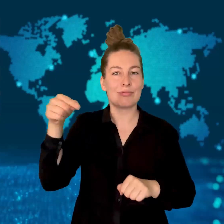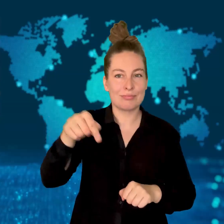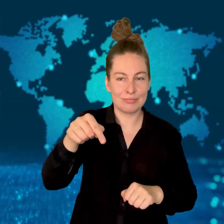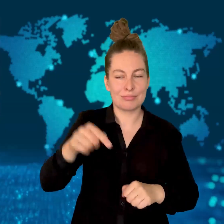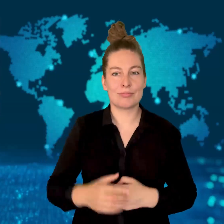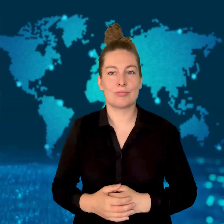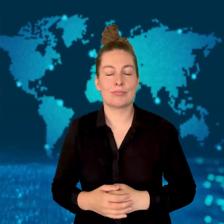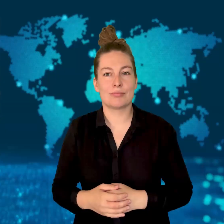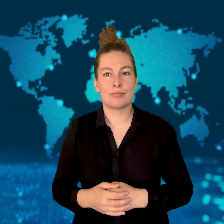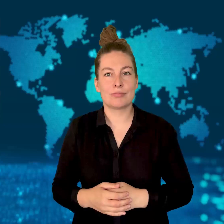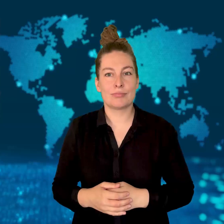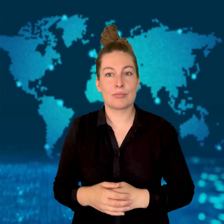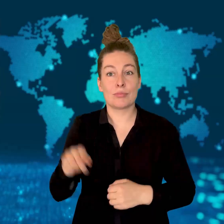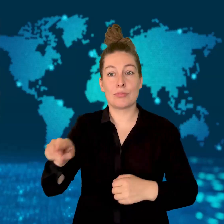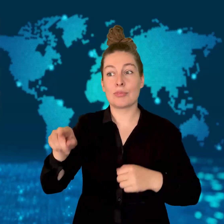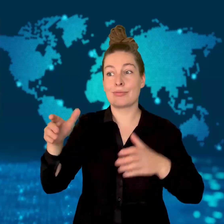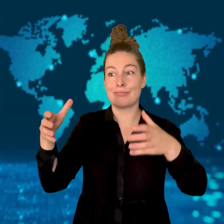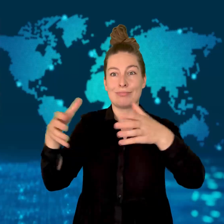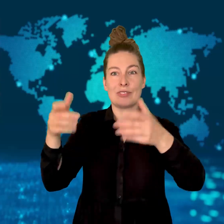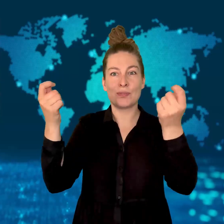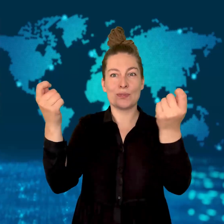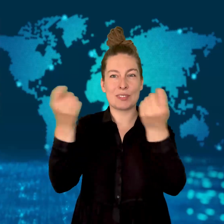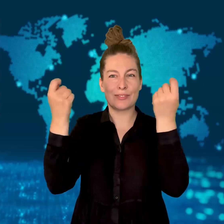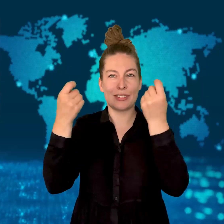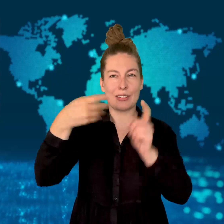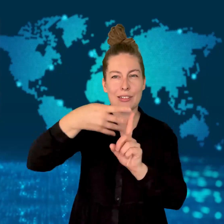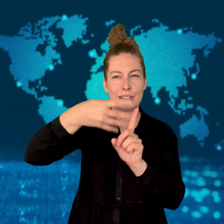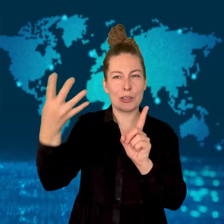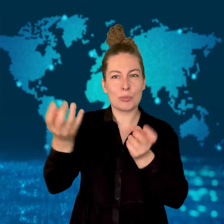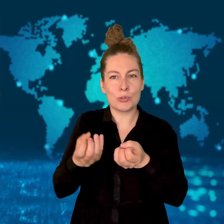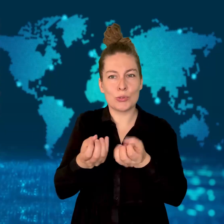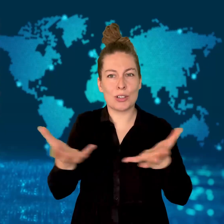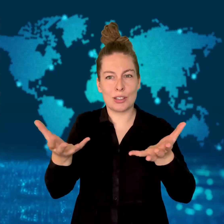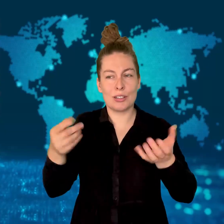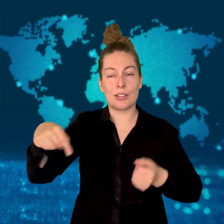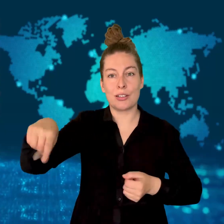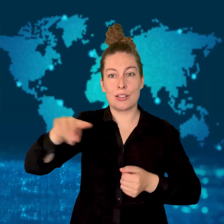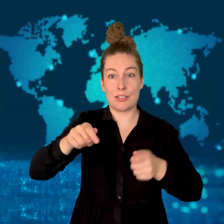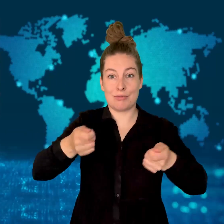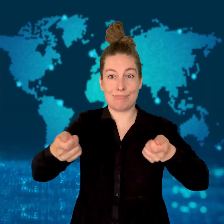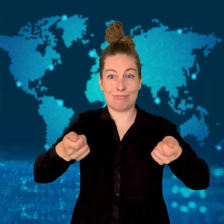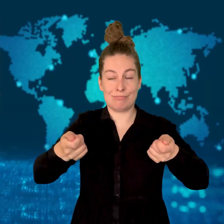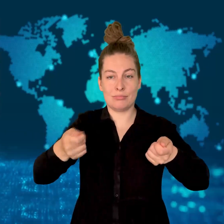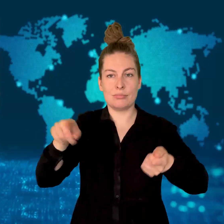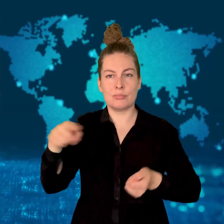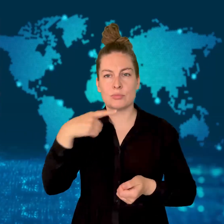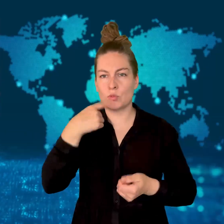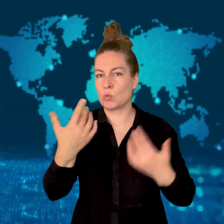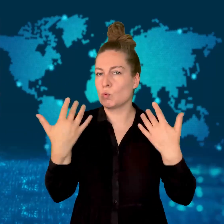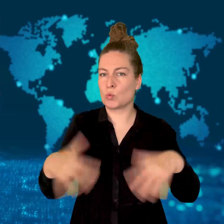The police then cleared the way for the trucks to reach the venue.